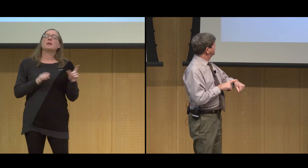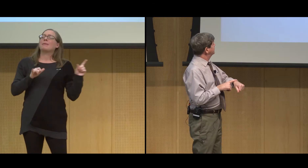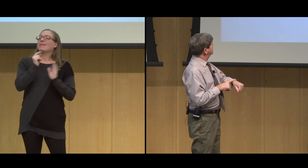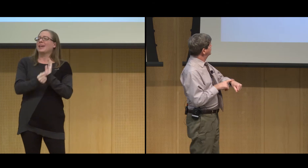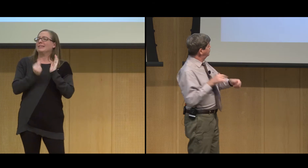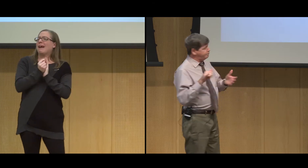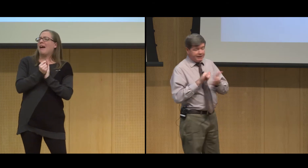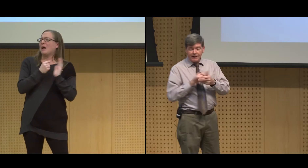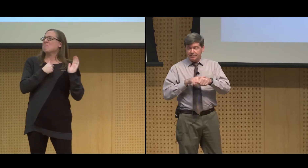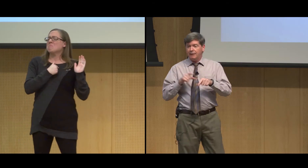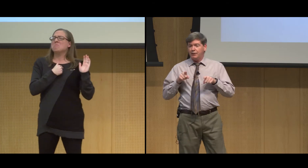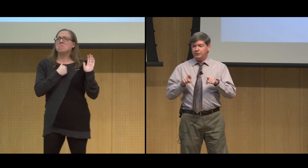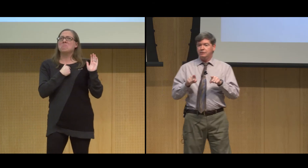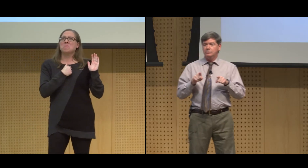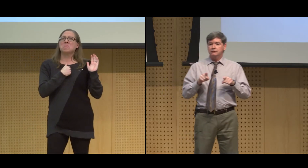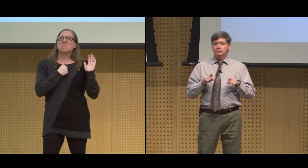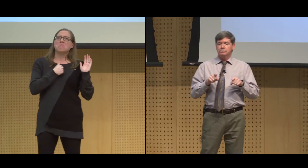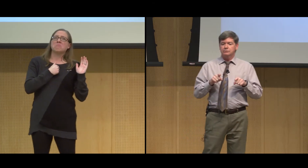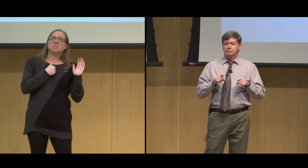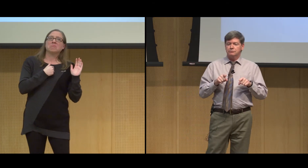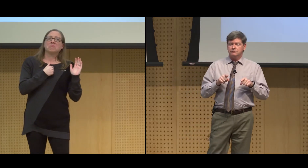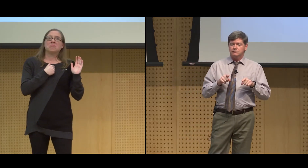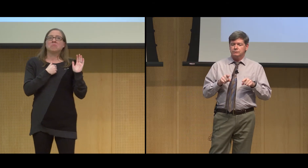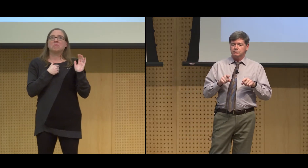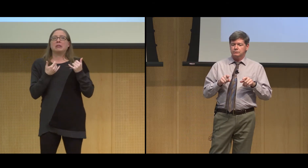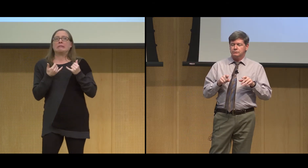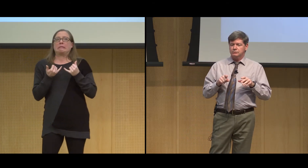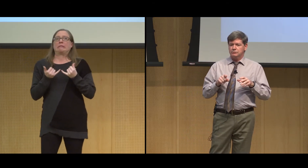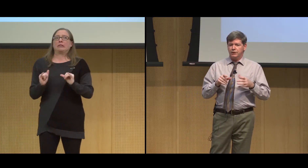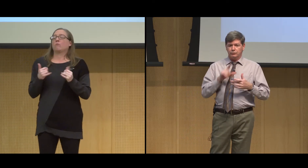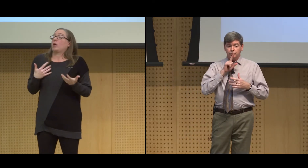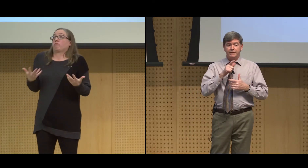by that time, I was still, you know, really, really interested